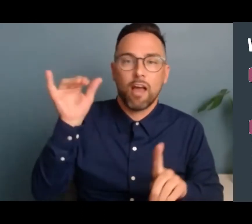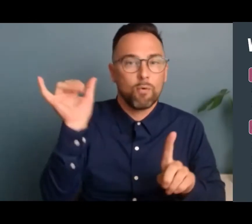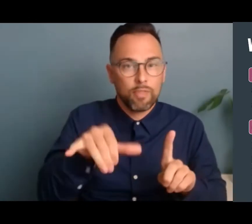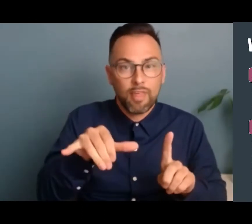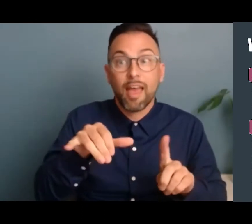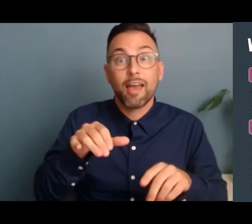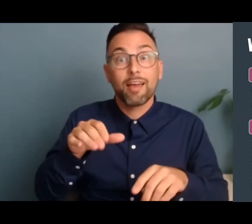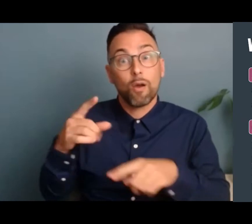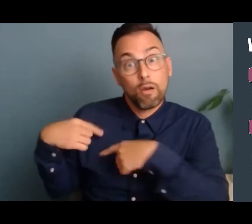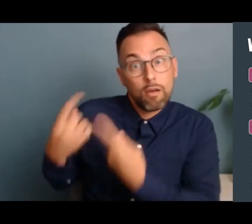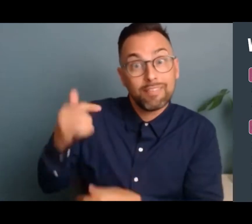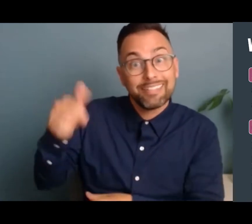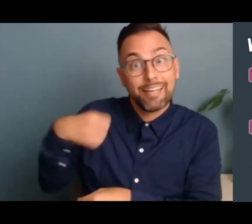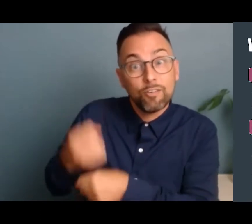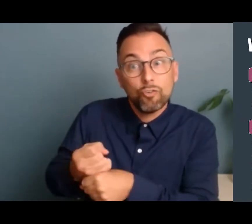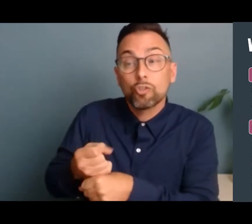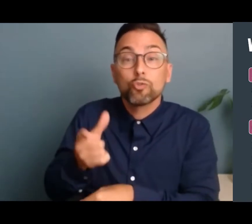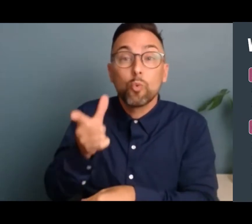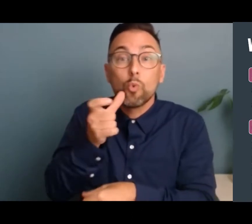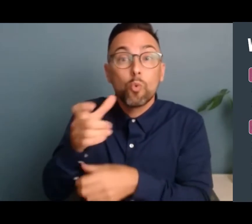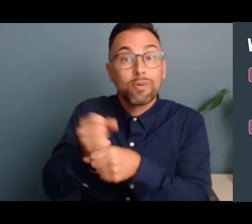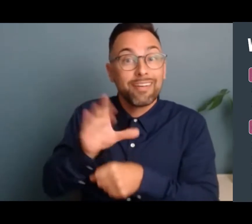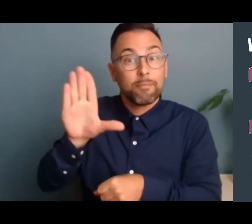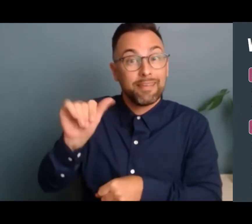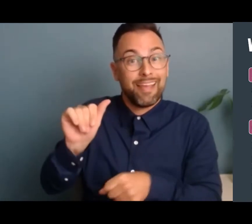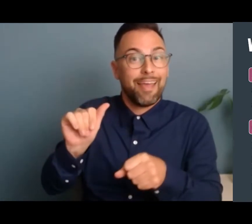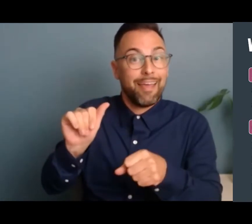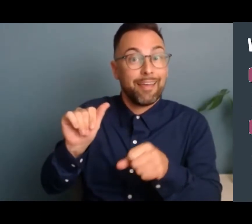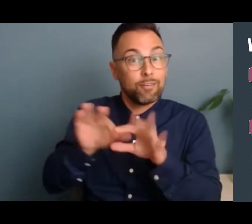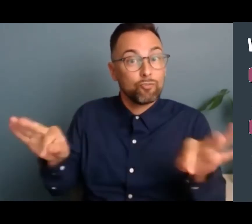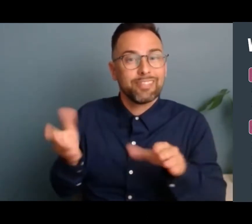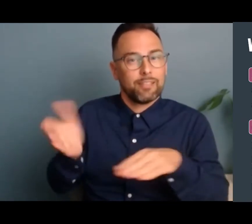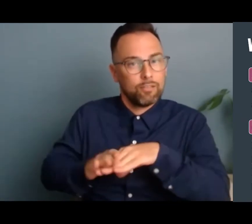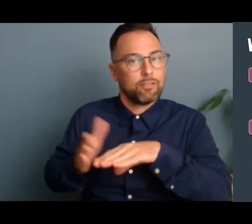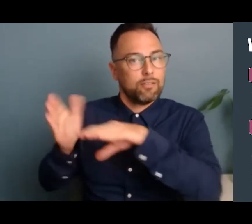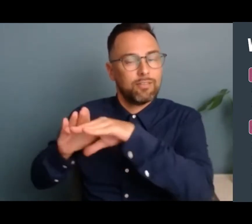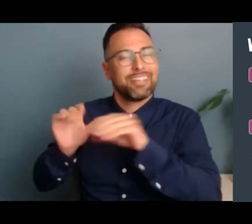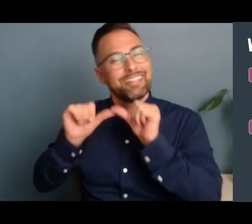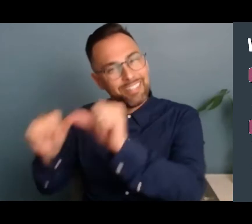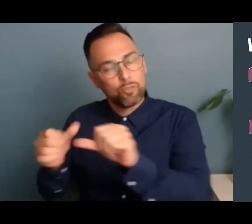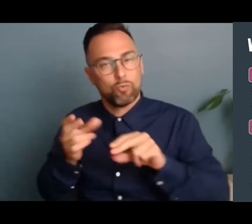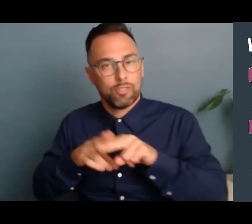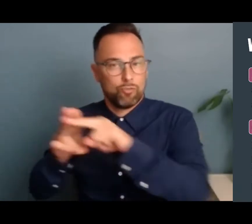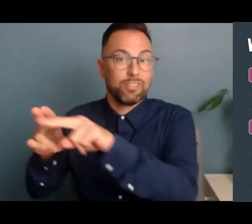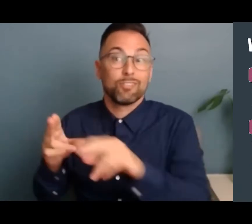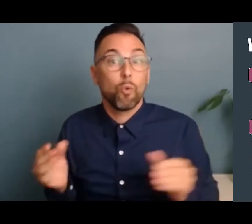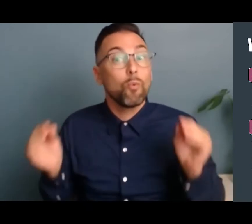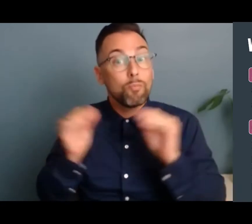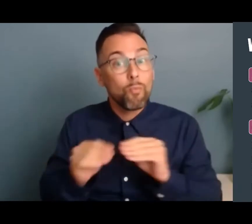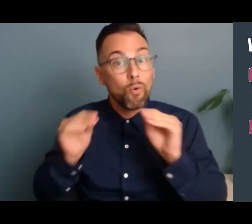were improvement or not. There was a finding that those who get a BA degree continue increasing their education,